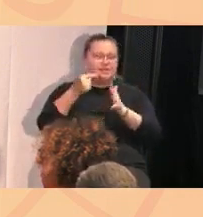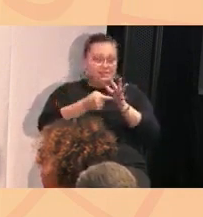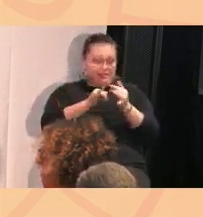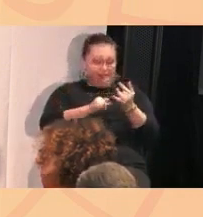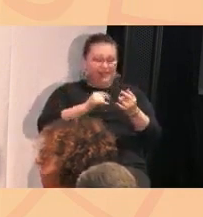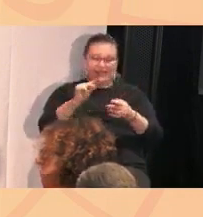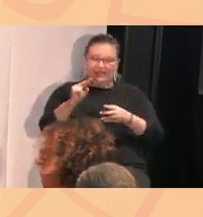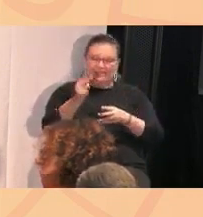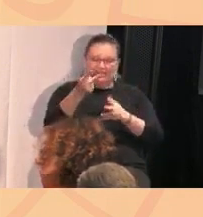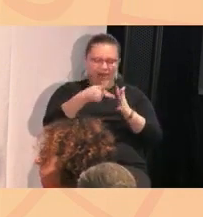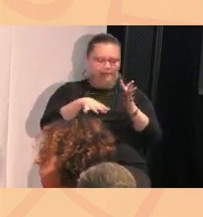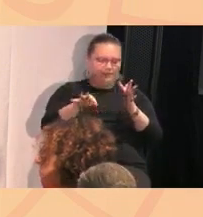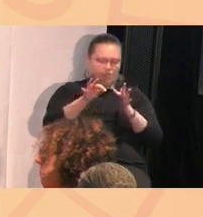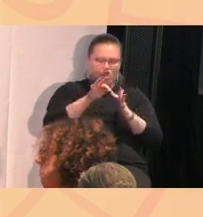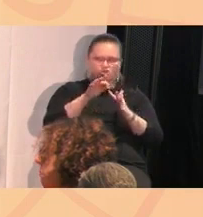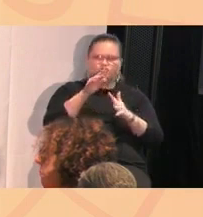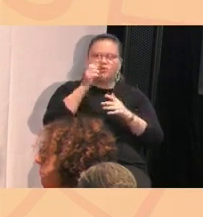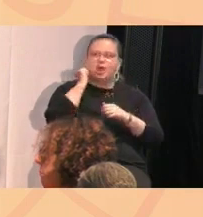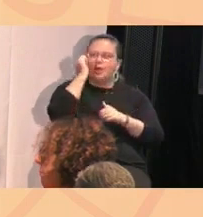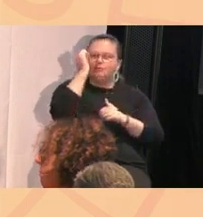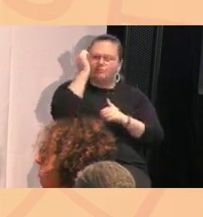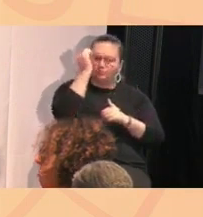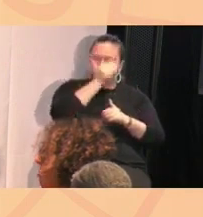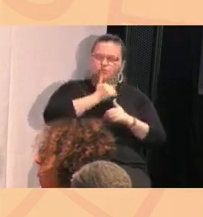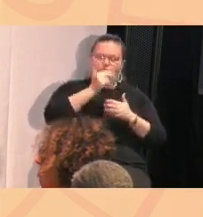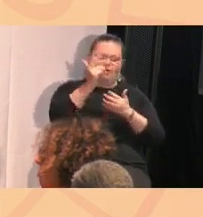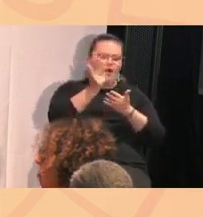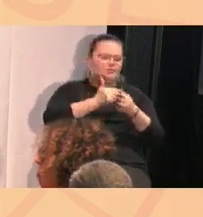The Australian Wars, recently screened on SBS.